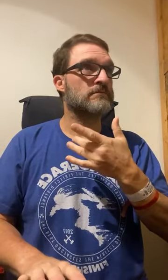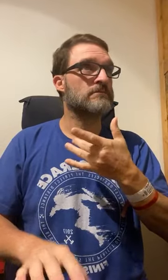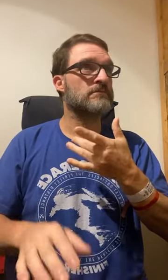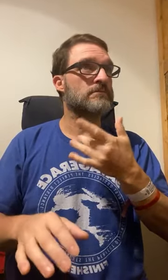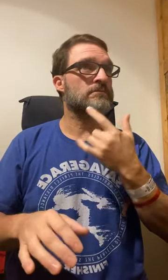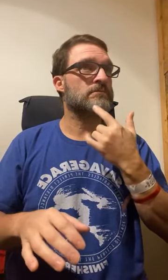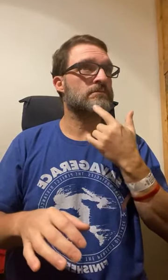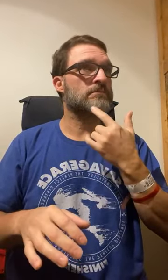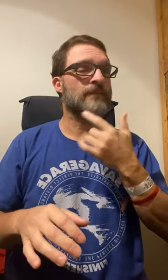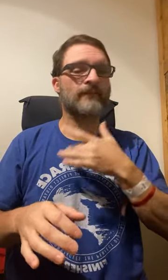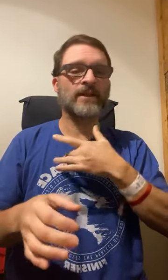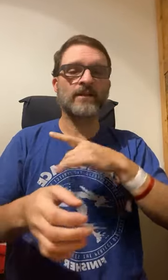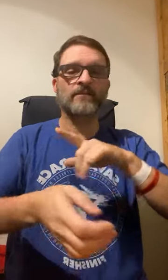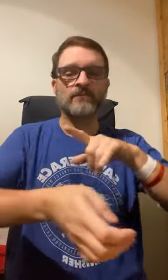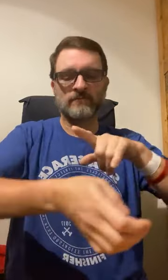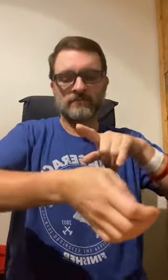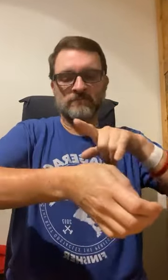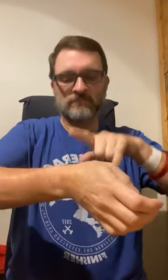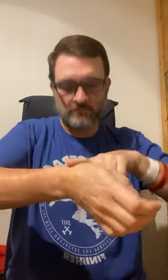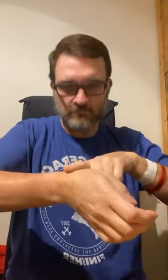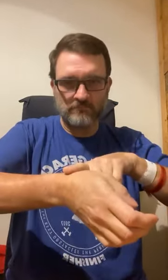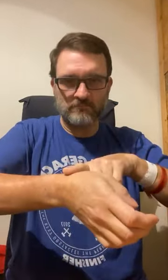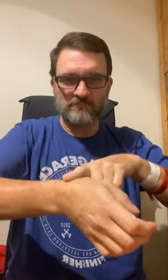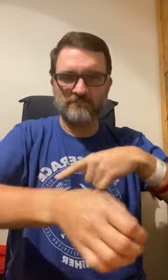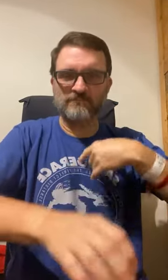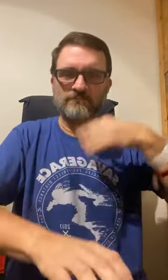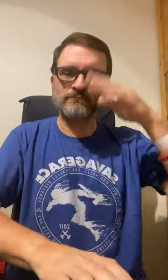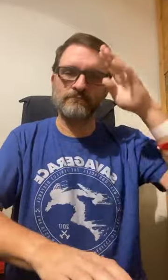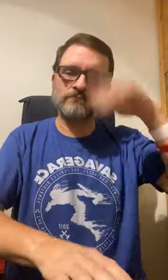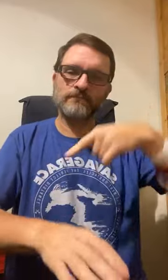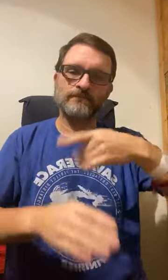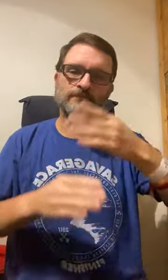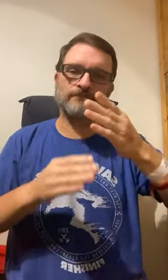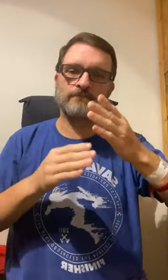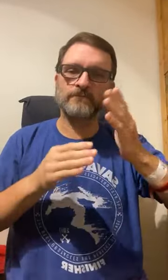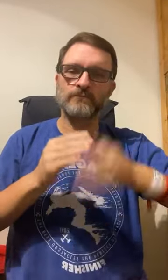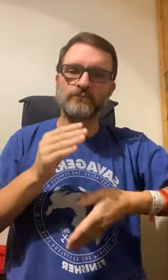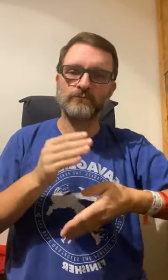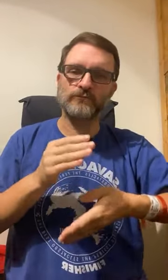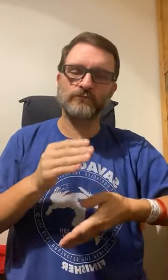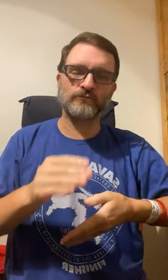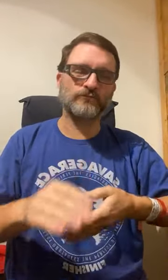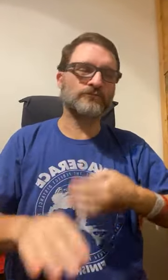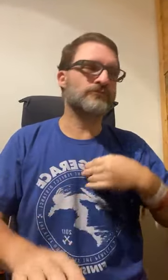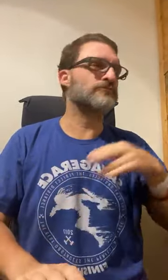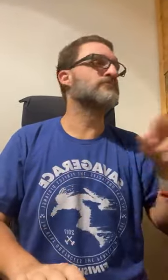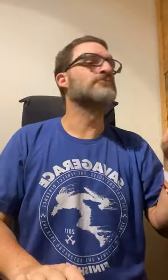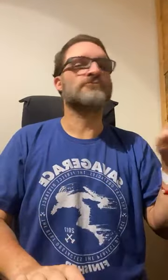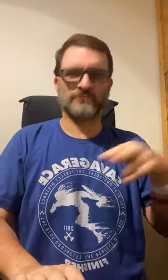I chose to wait and felt a finger on my hand. I know that meant the IV inserting was finished.